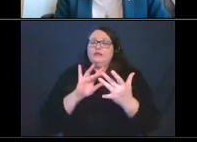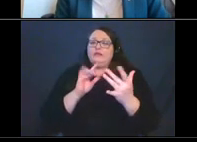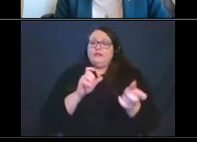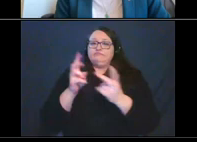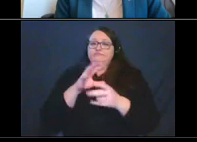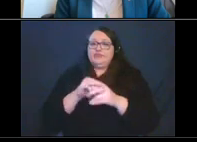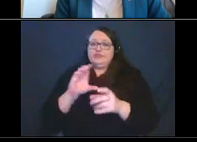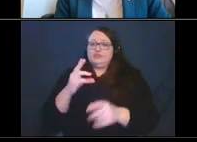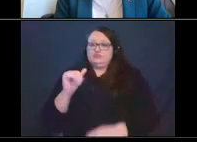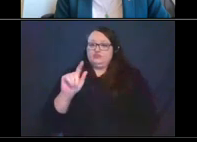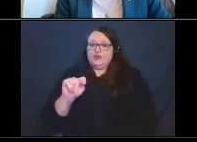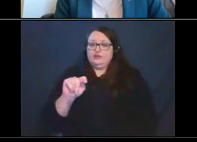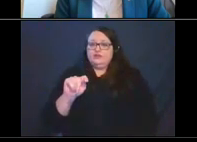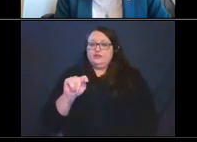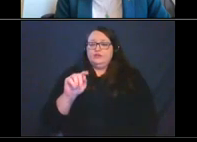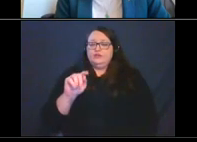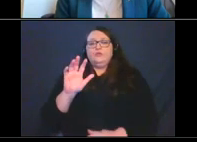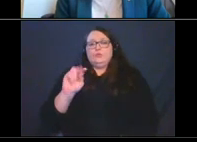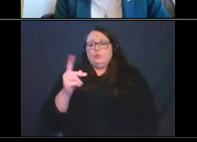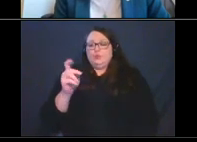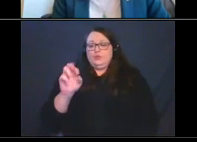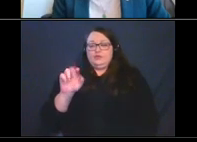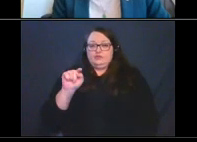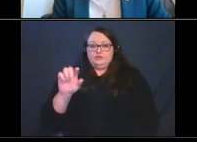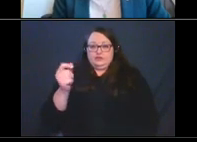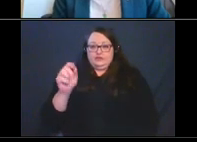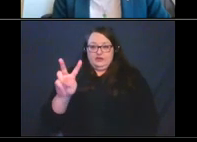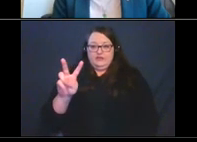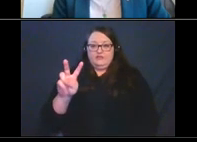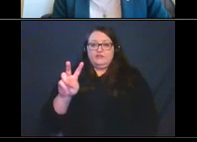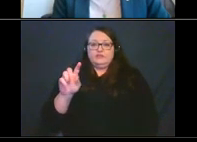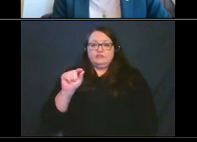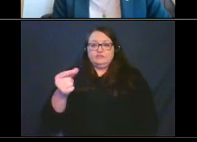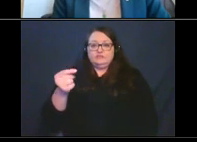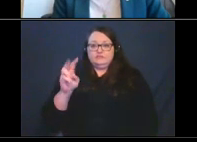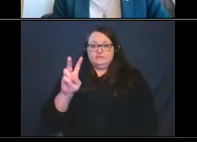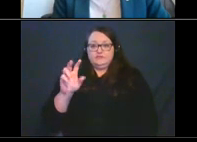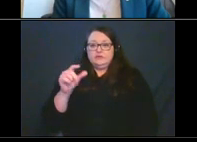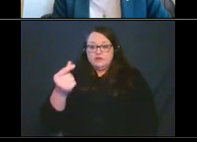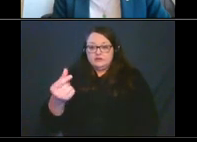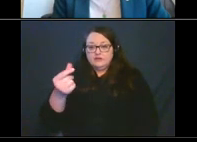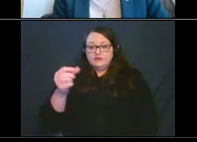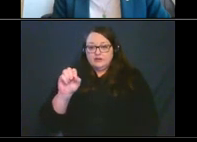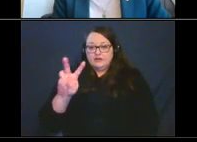weather.gov/wrn/calendar. Take everyone. Thank you.